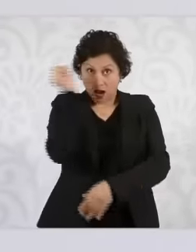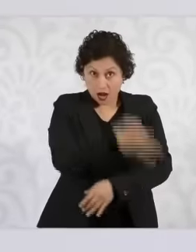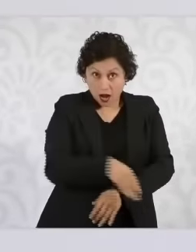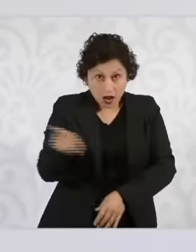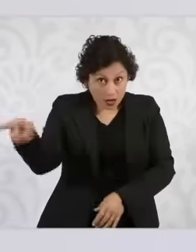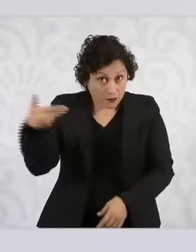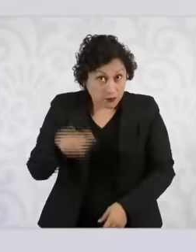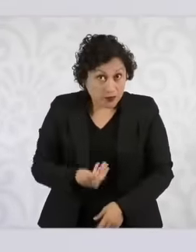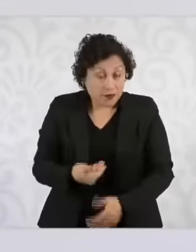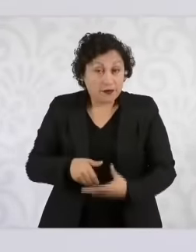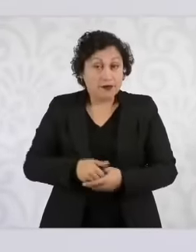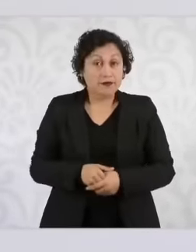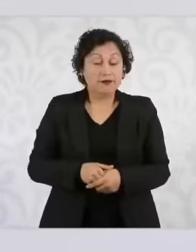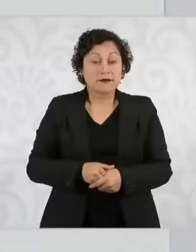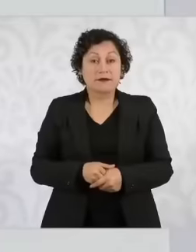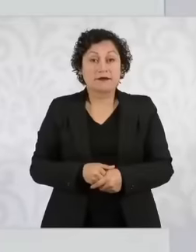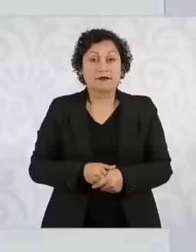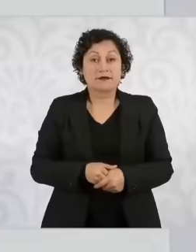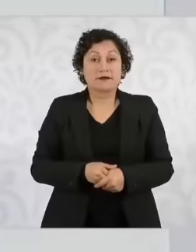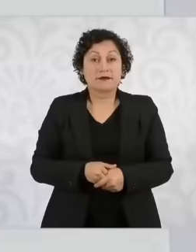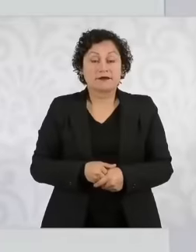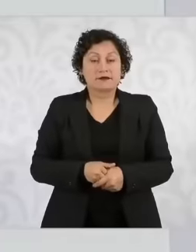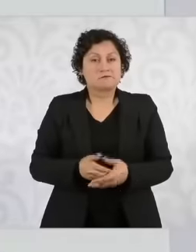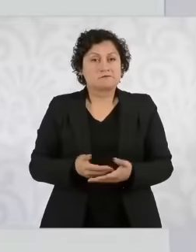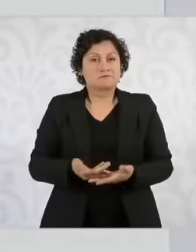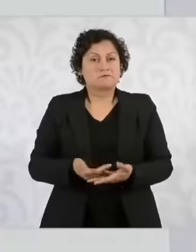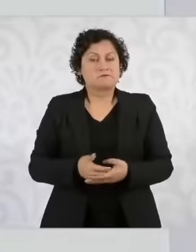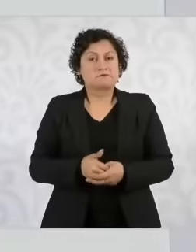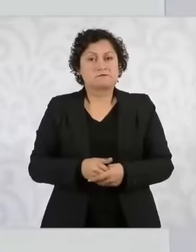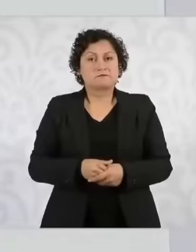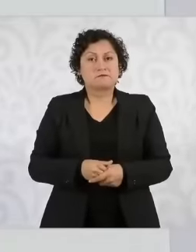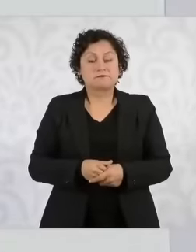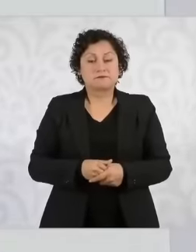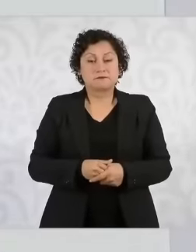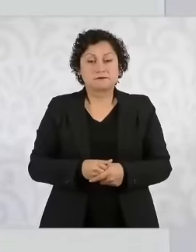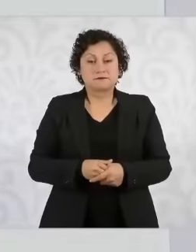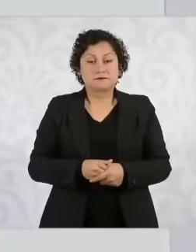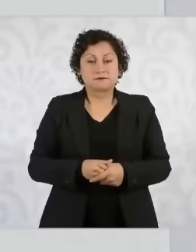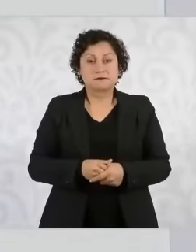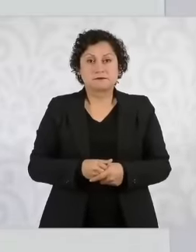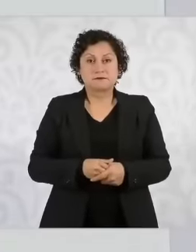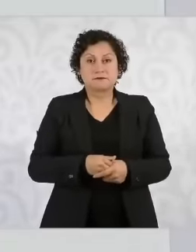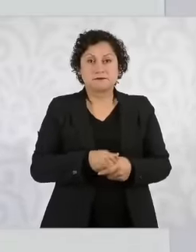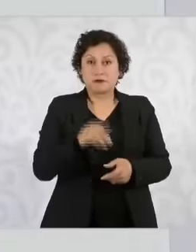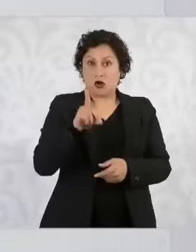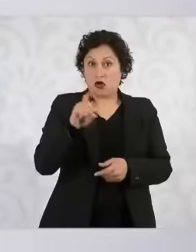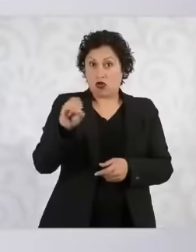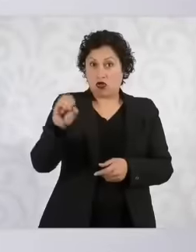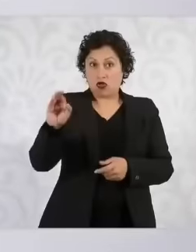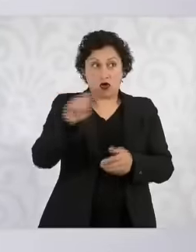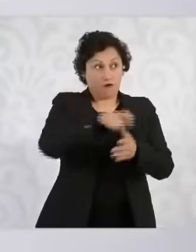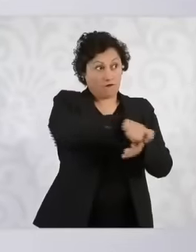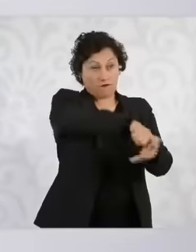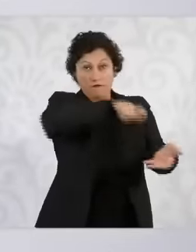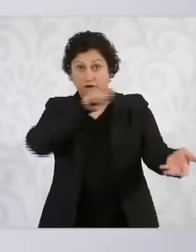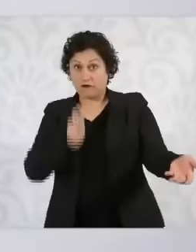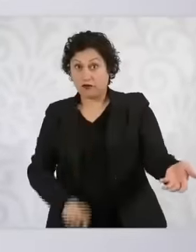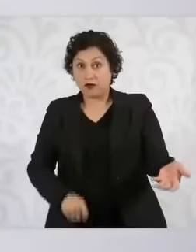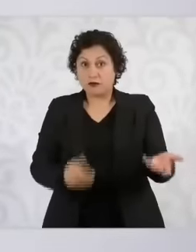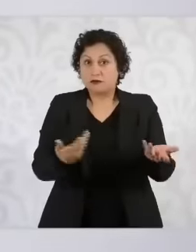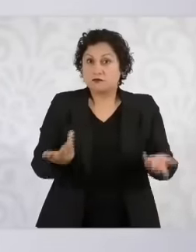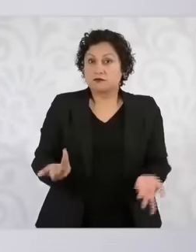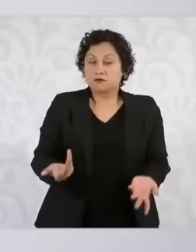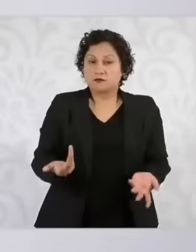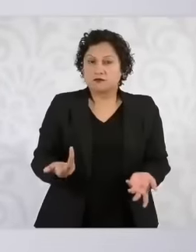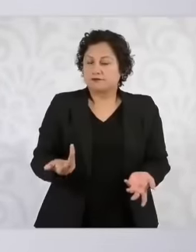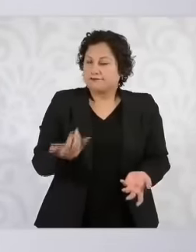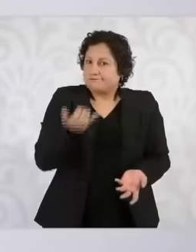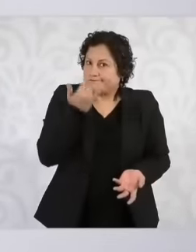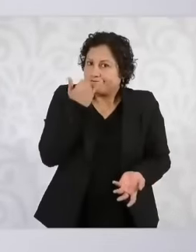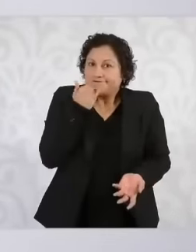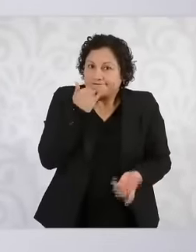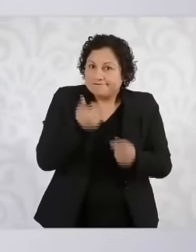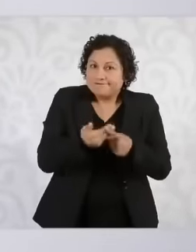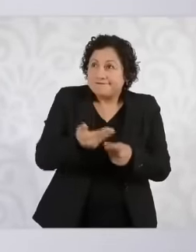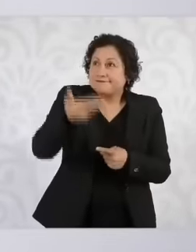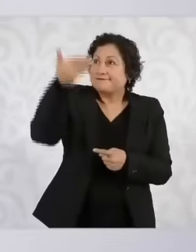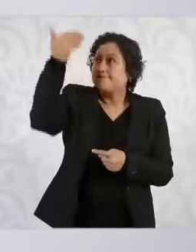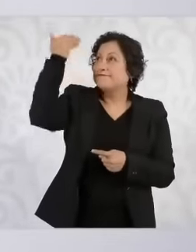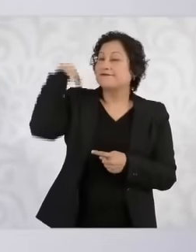judge is asking, mutilate an official newspaper, there is no precedent that a judge has asked